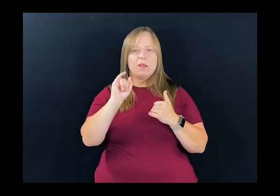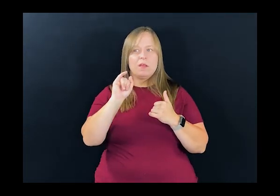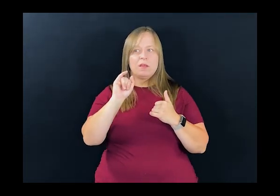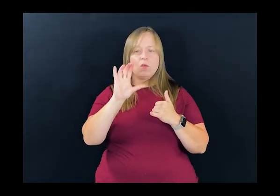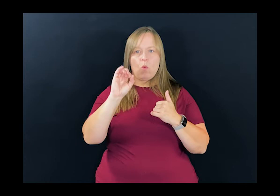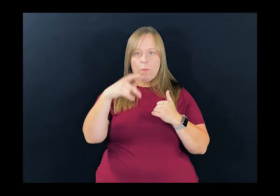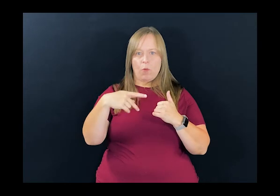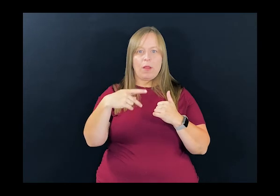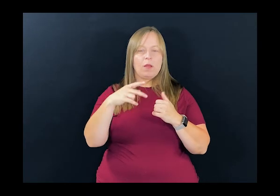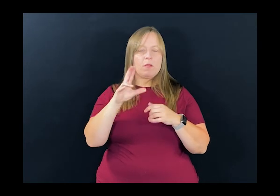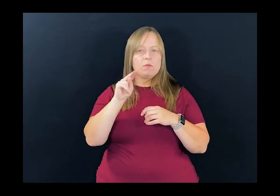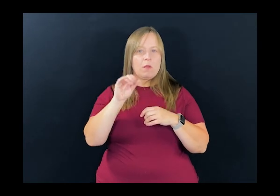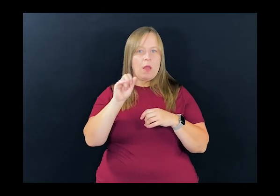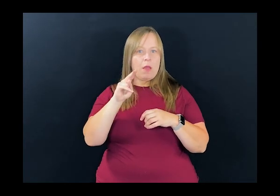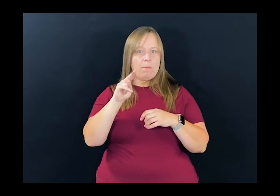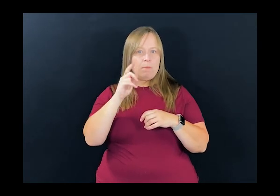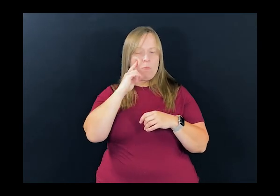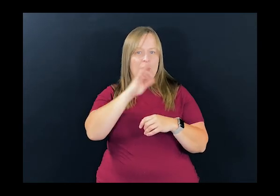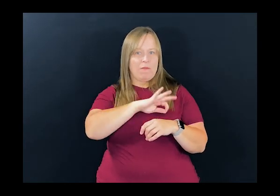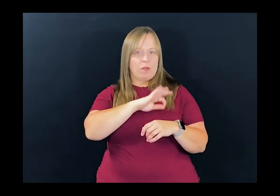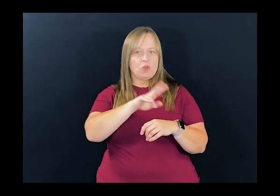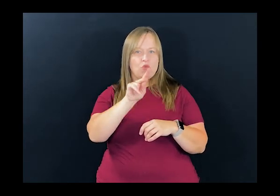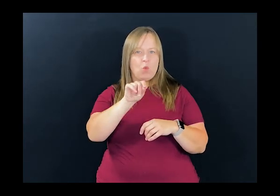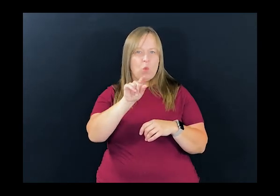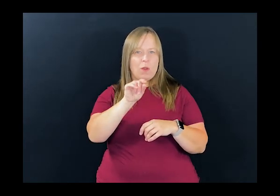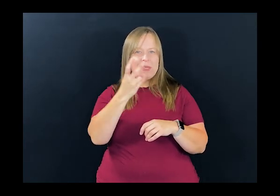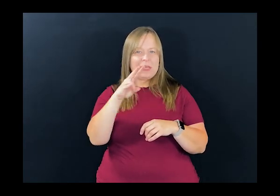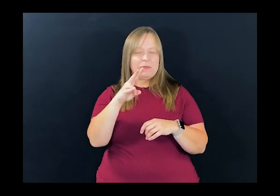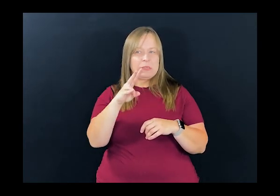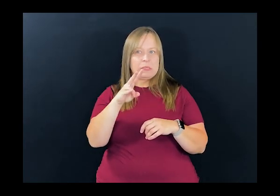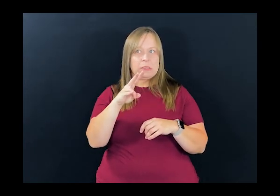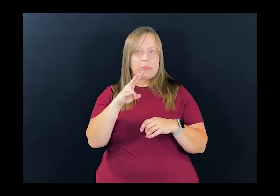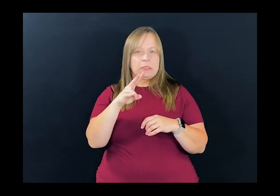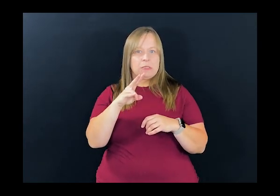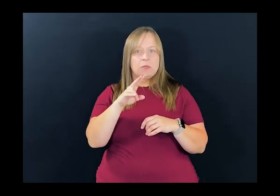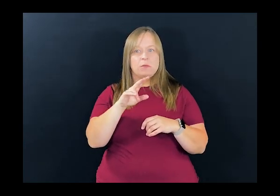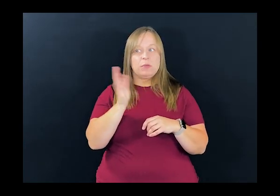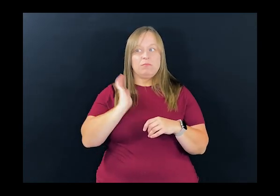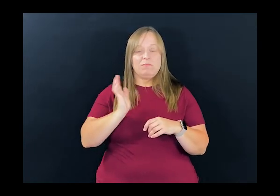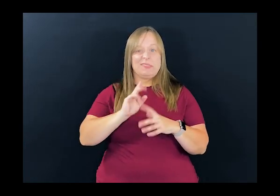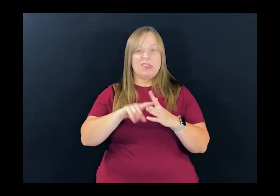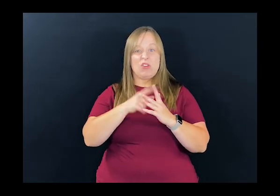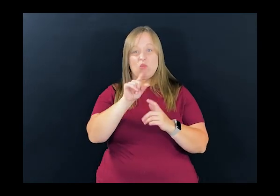as a nonprofit organization in 2017, but we've been at this since 2012.